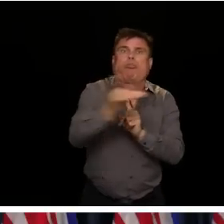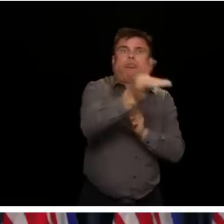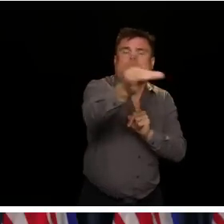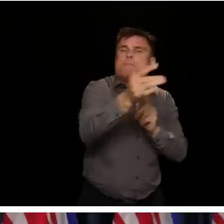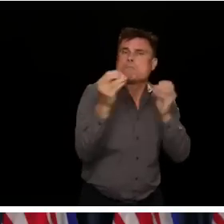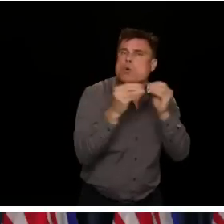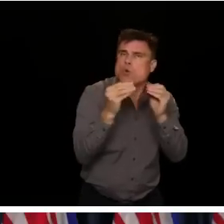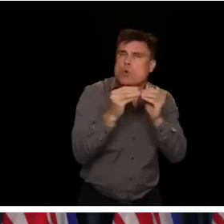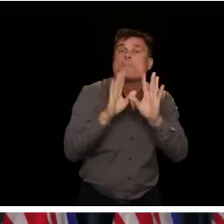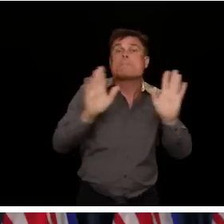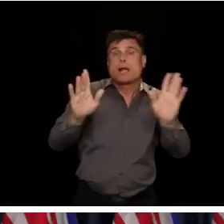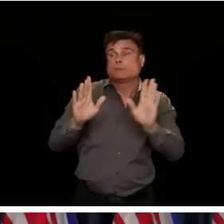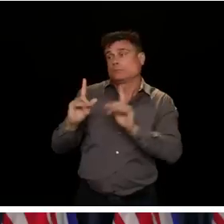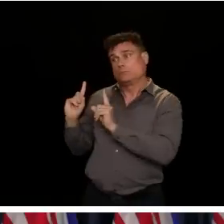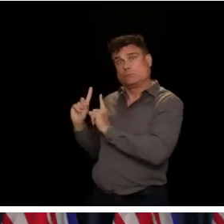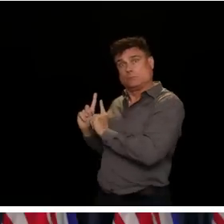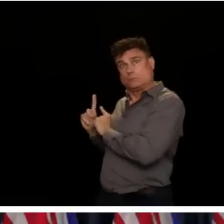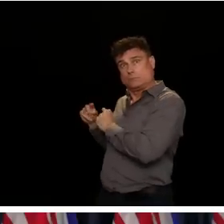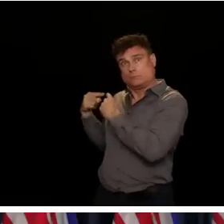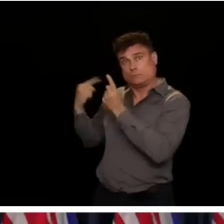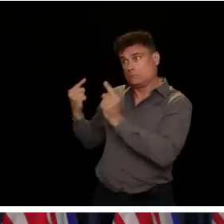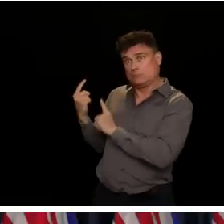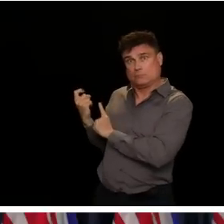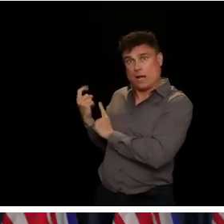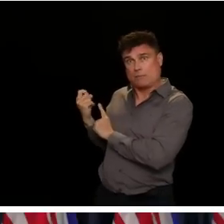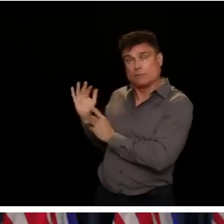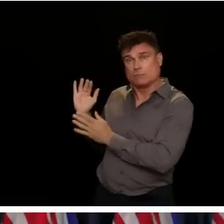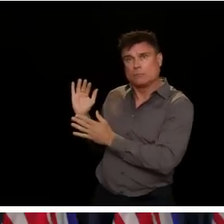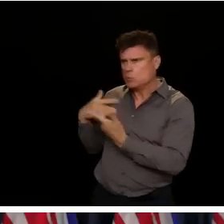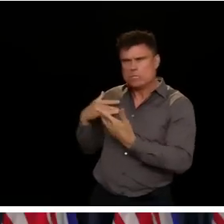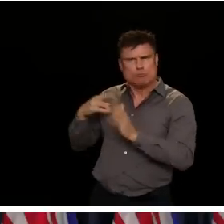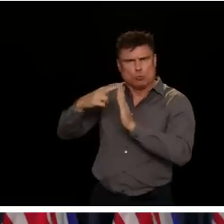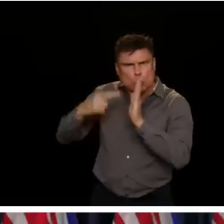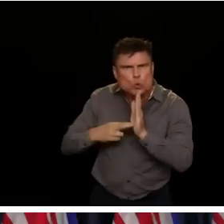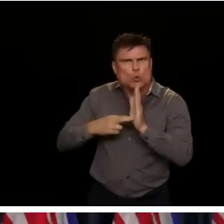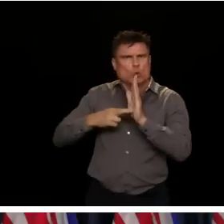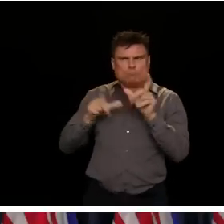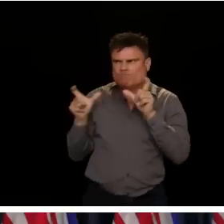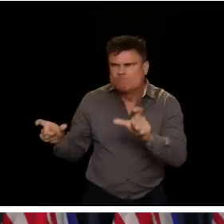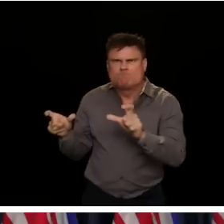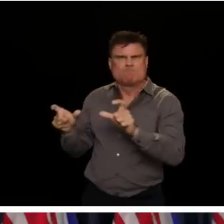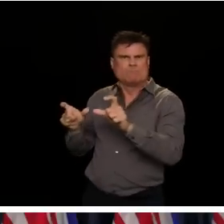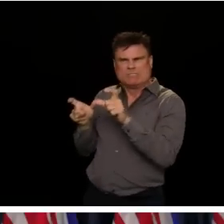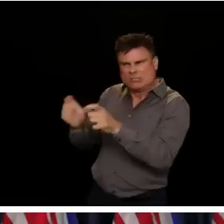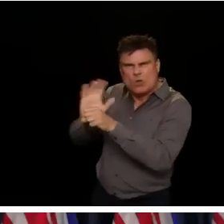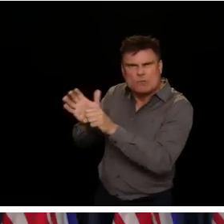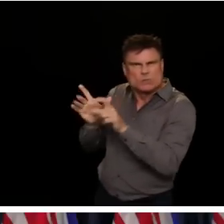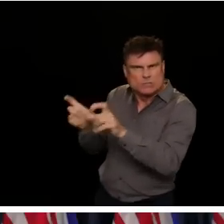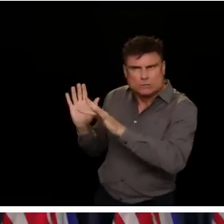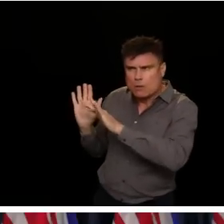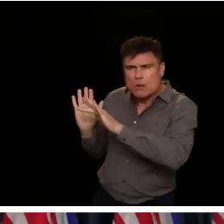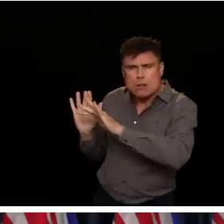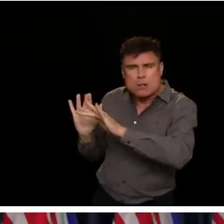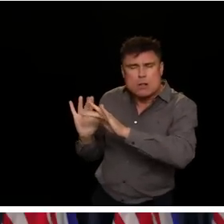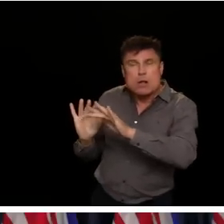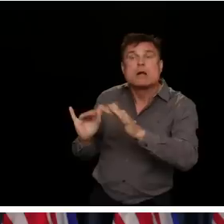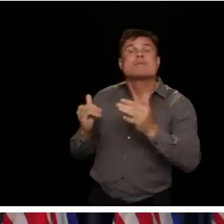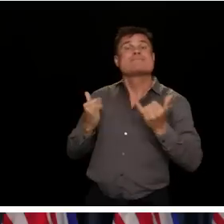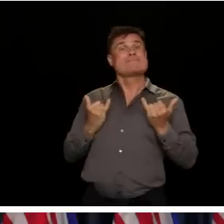, and what we have done in BC, by taking the measures we have done together, we have flattened that and brought it below one.